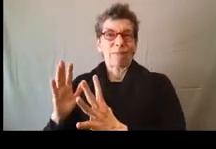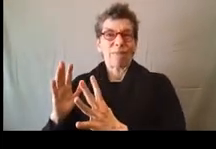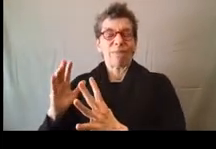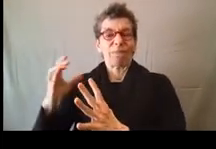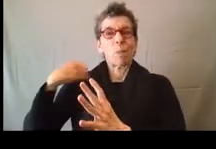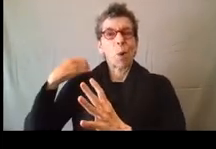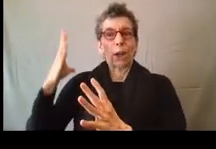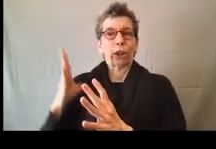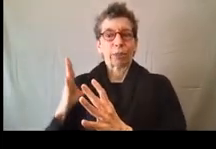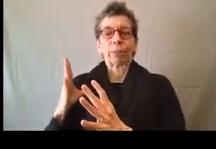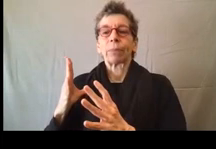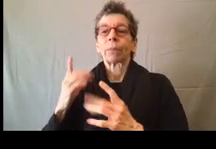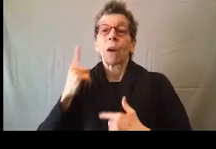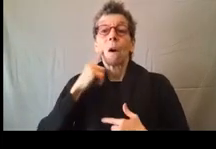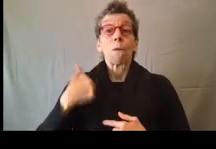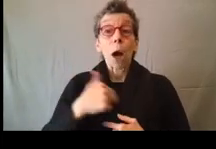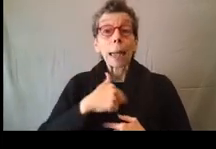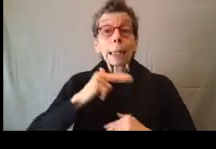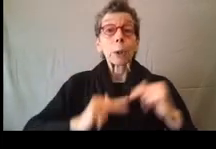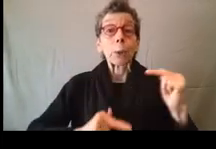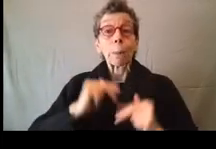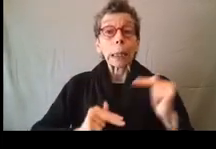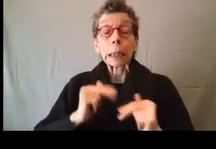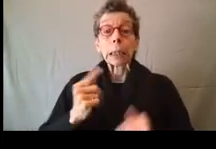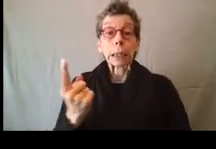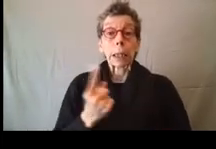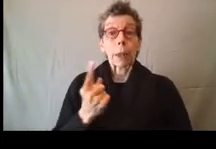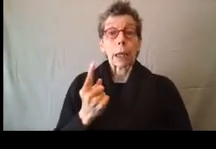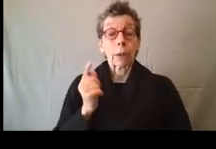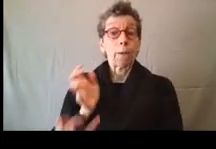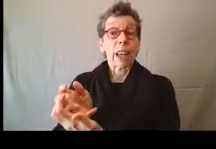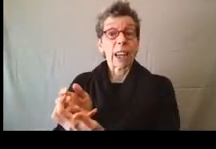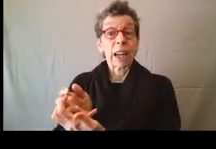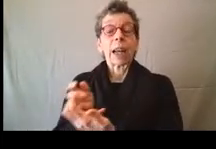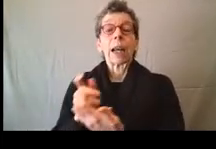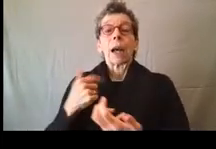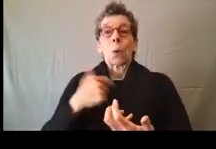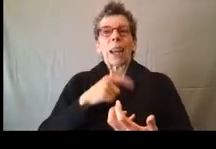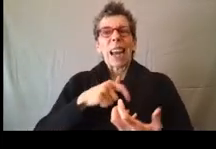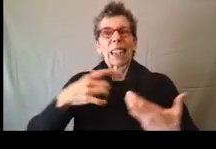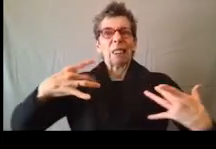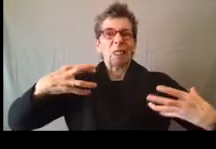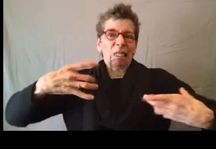to build a practical tool for the employers to use we have to synthesize all of the information